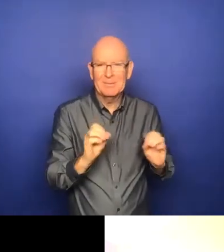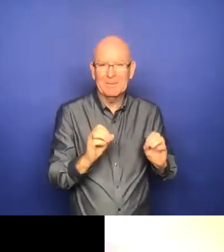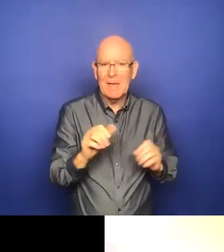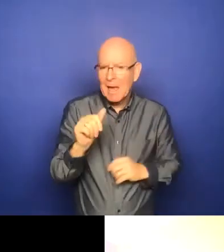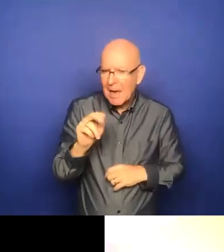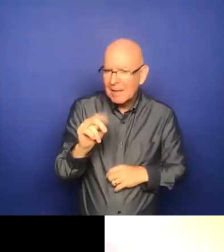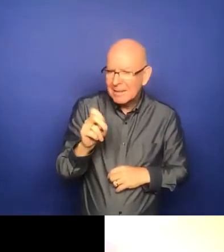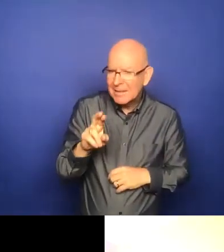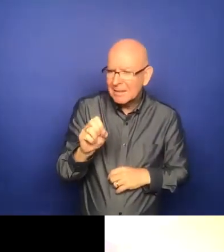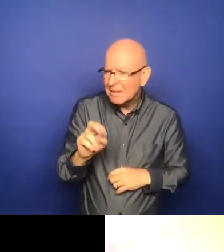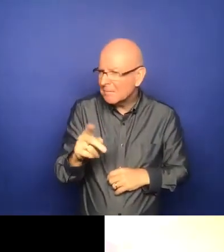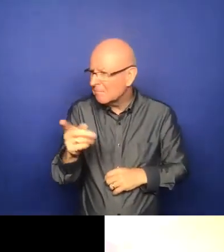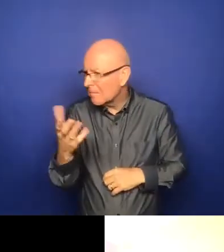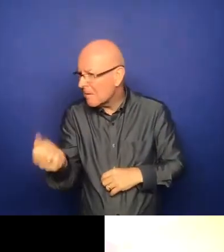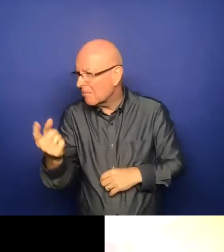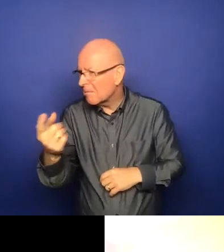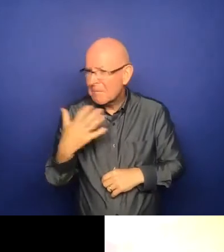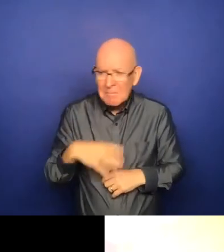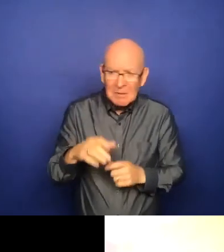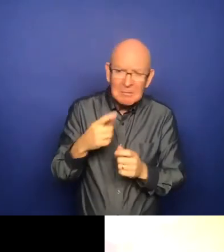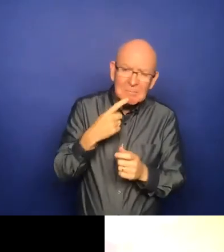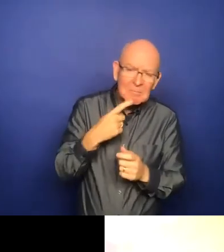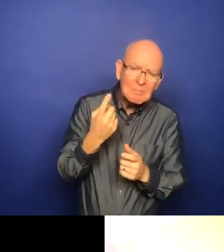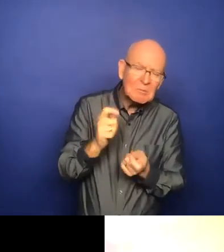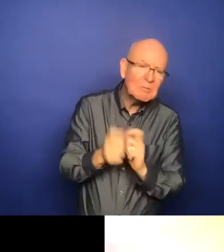two things, number one is what I want to